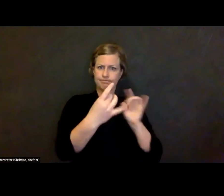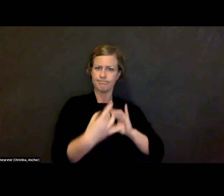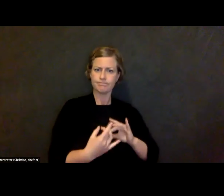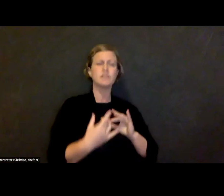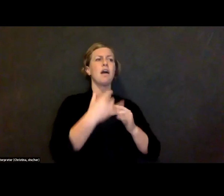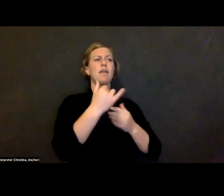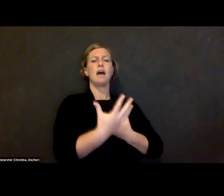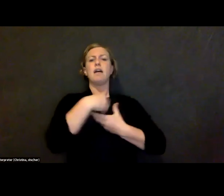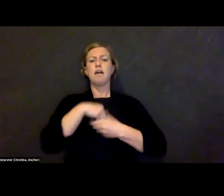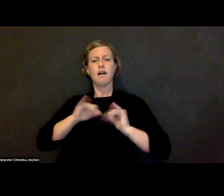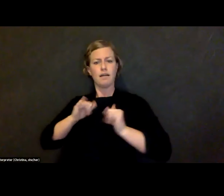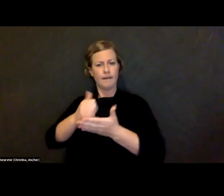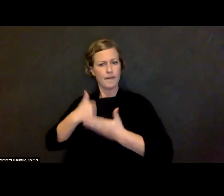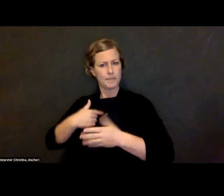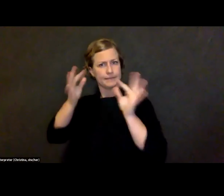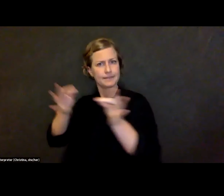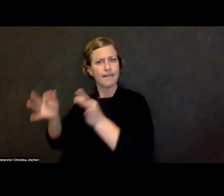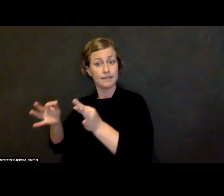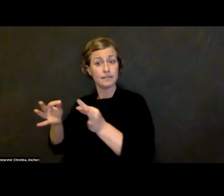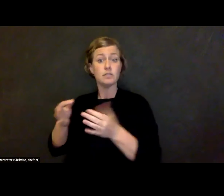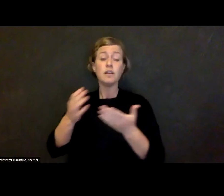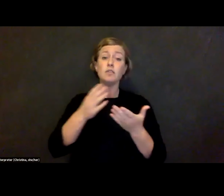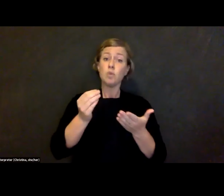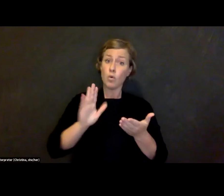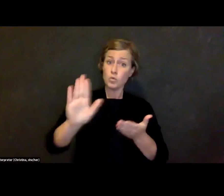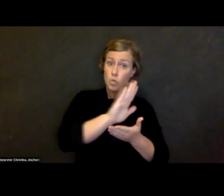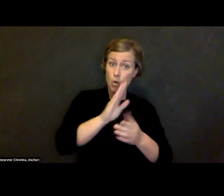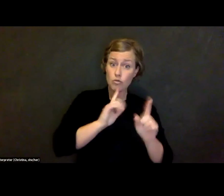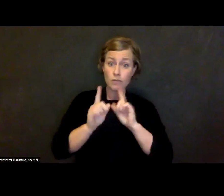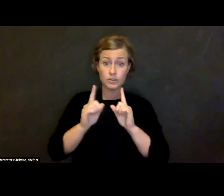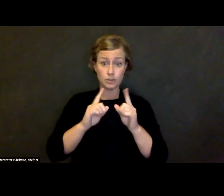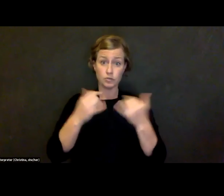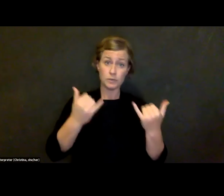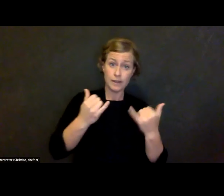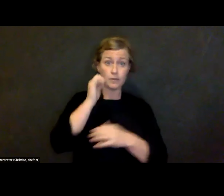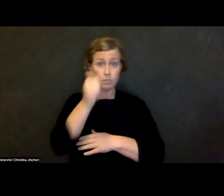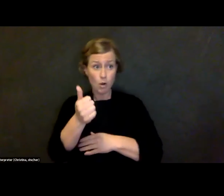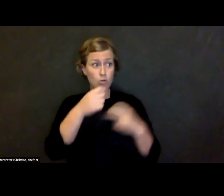do matter. And it is really critical, and they inform my decisions. So your